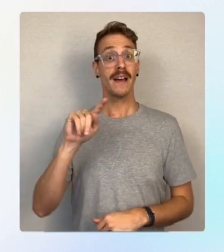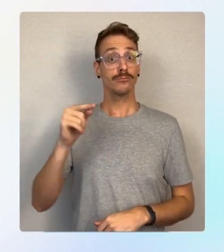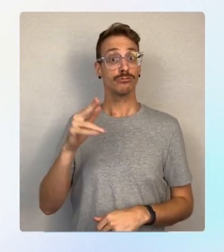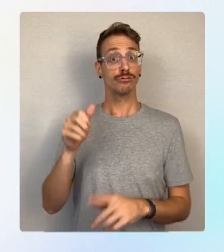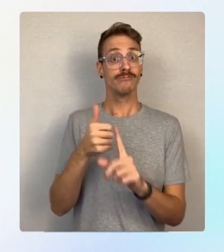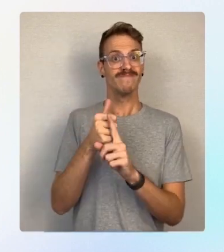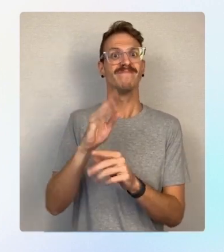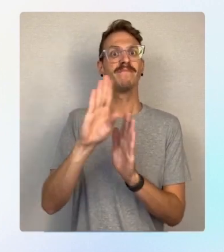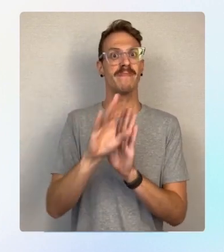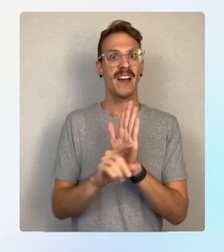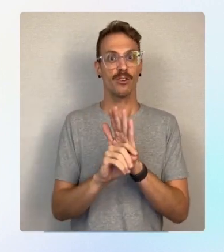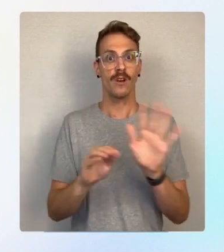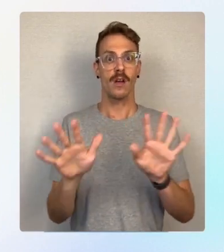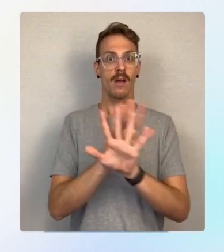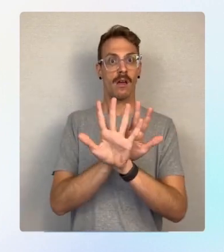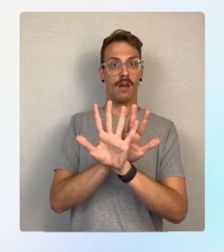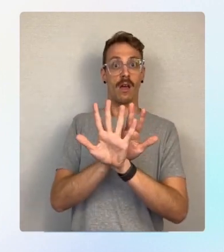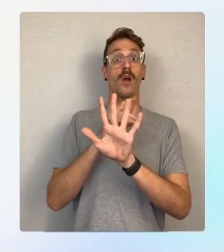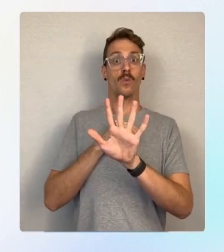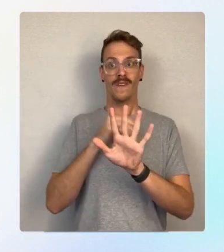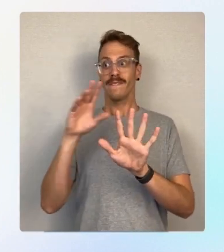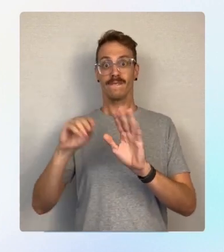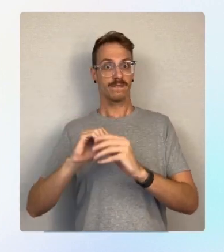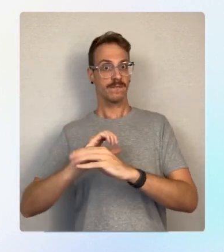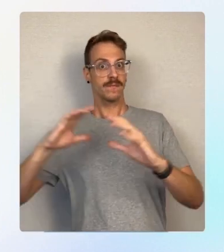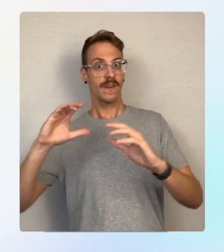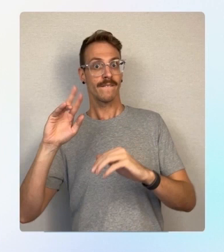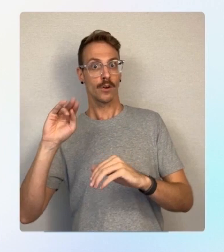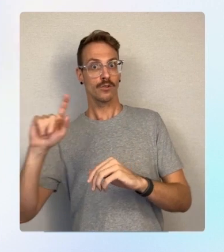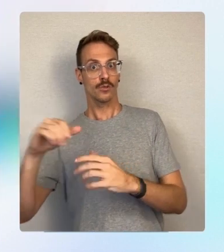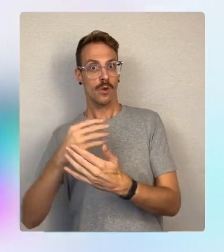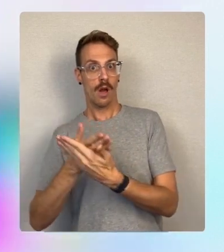with virtual objects on top, kind of like AR applications.